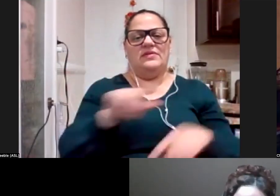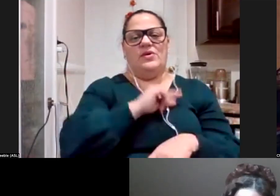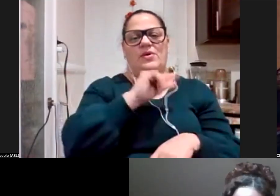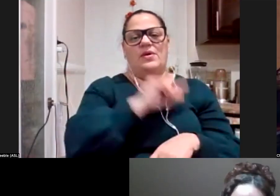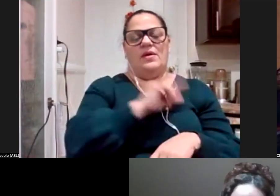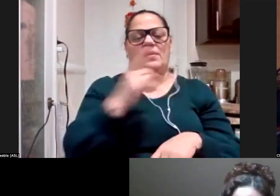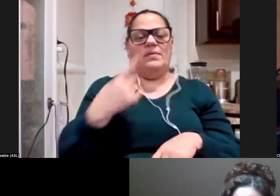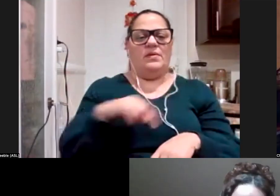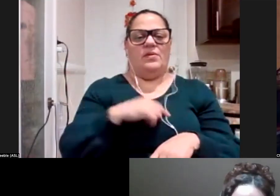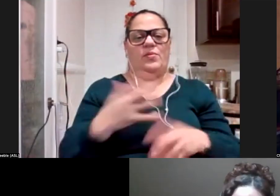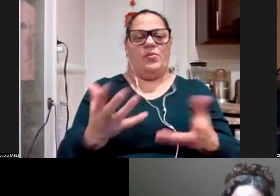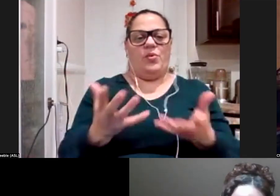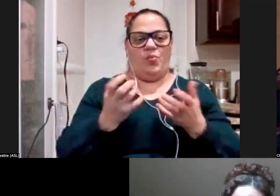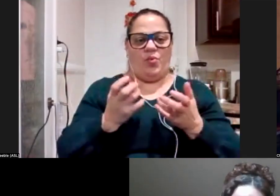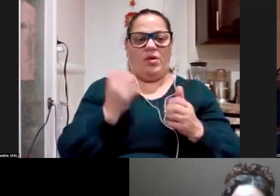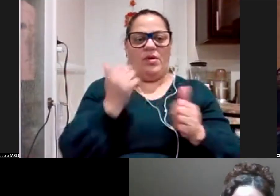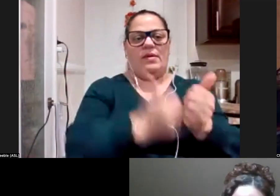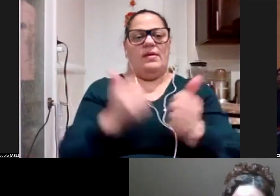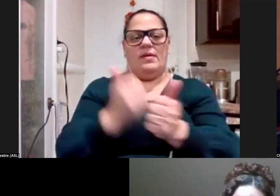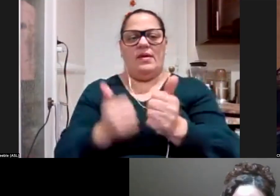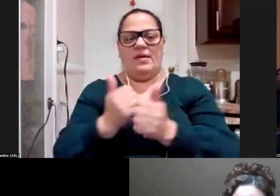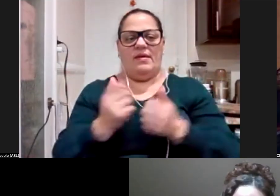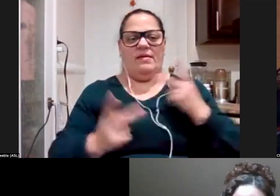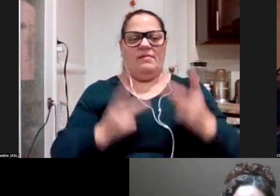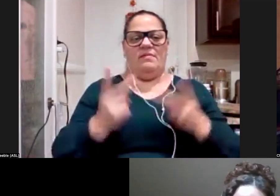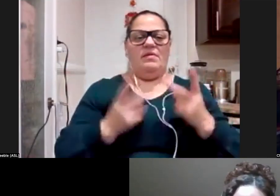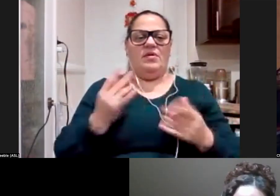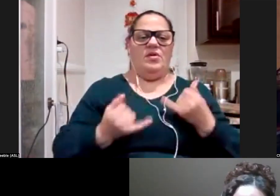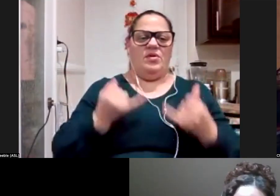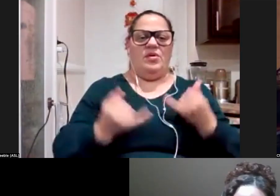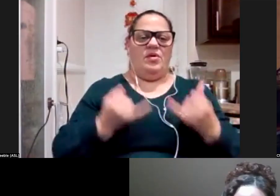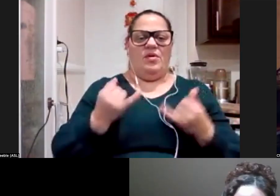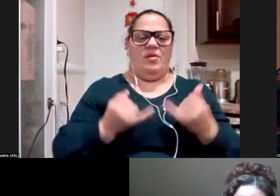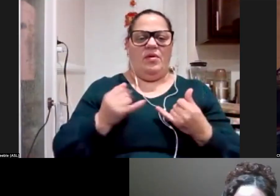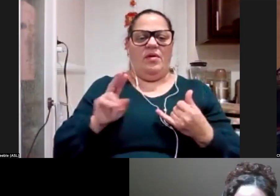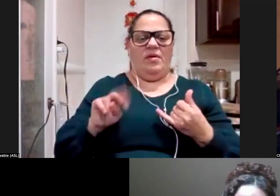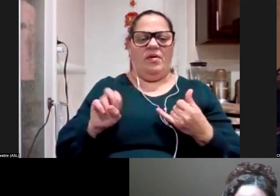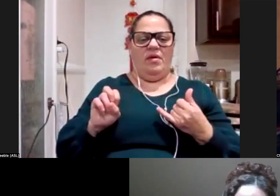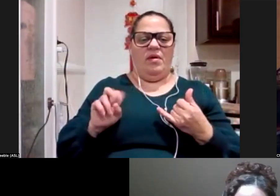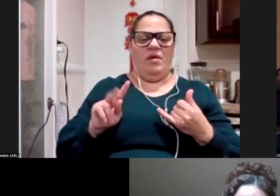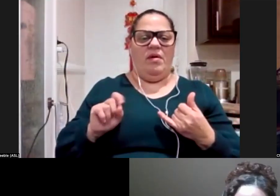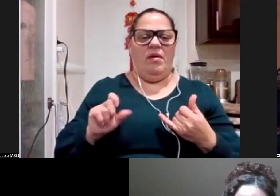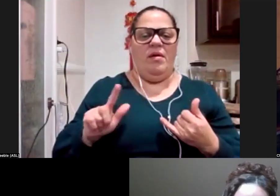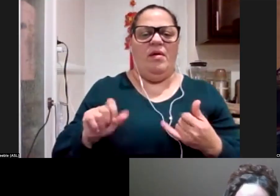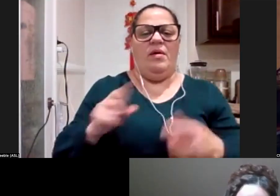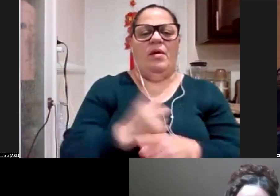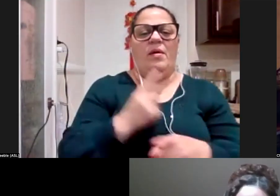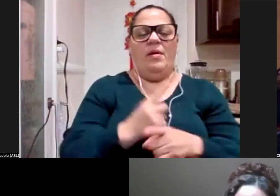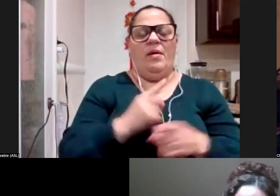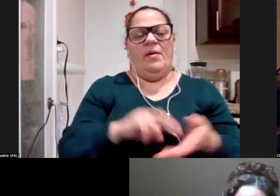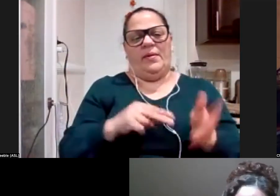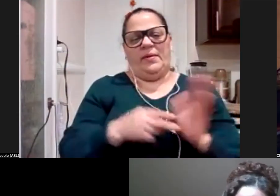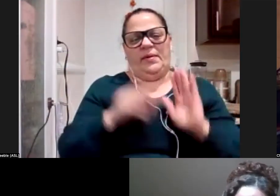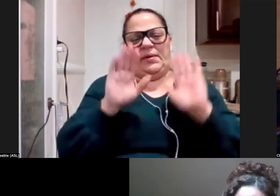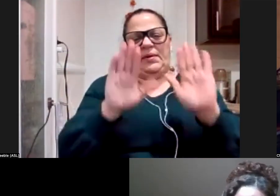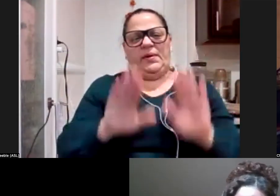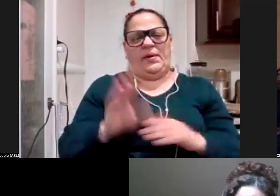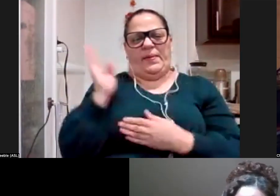make um every visit joyful. Natalie is the right person for that. Um she's great in presentation,